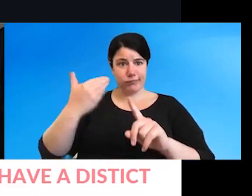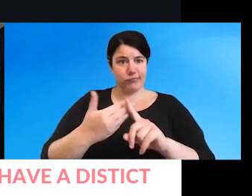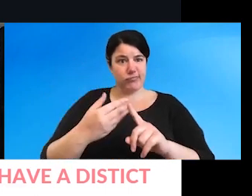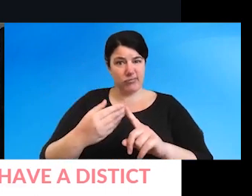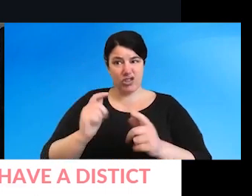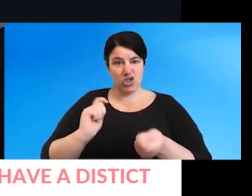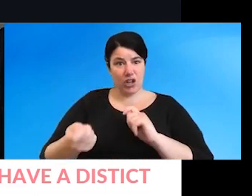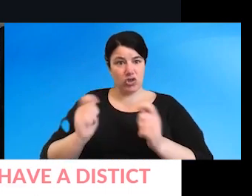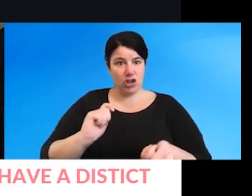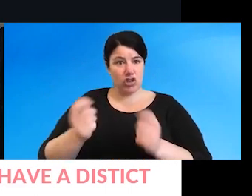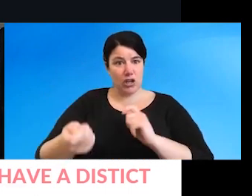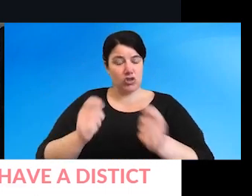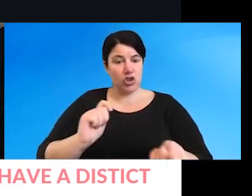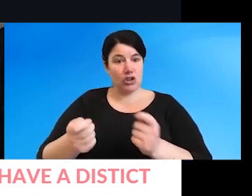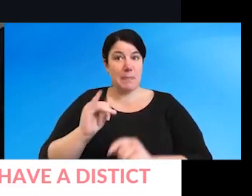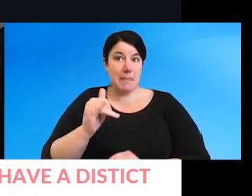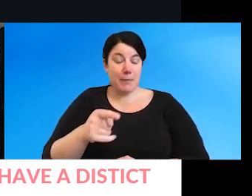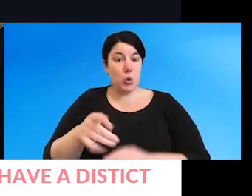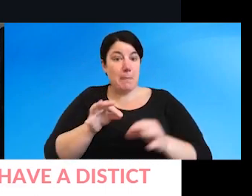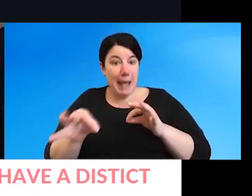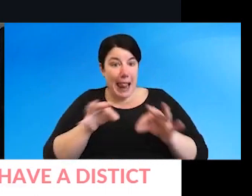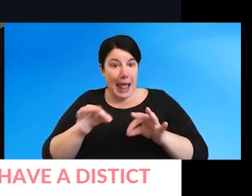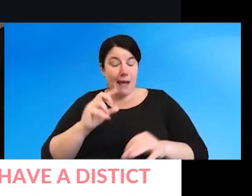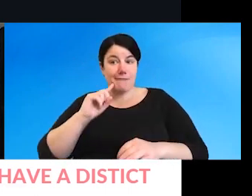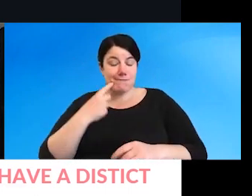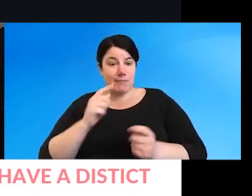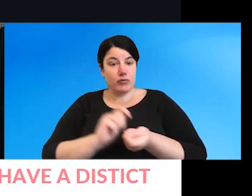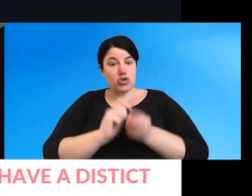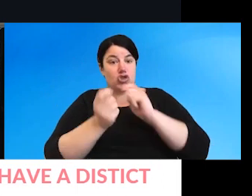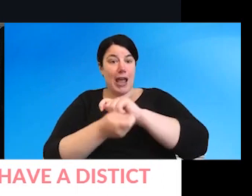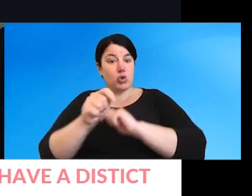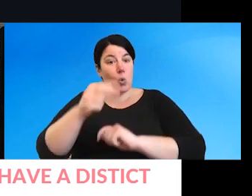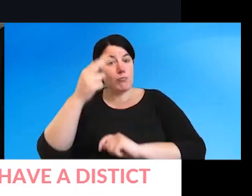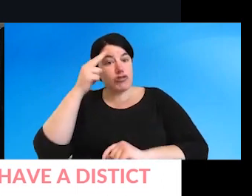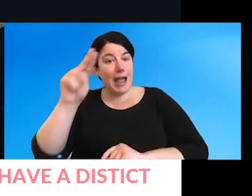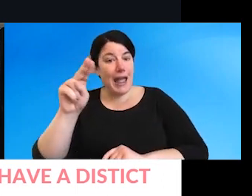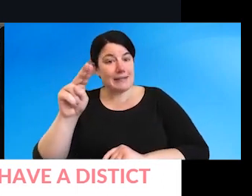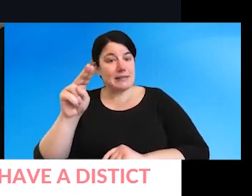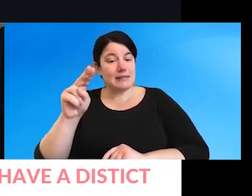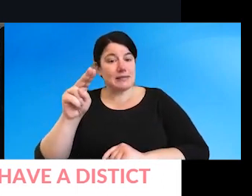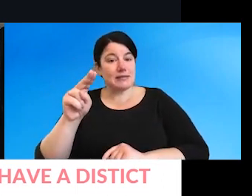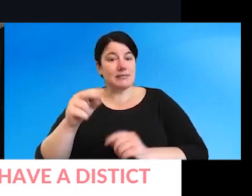You may have consciously or unconsciously adjusted your brands to the circumstances.